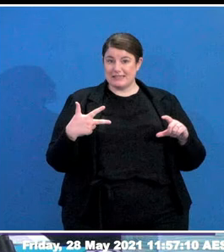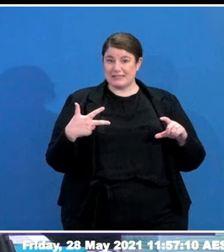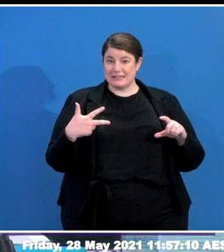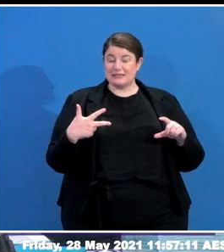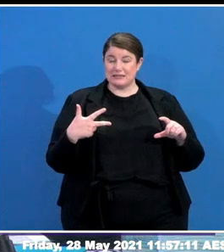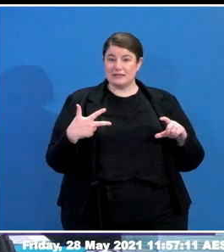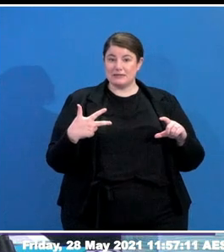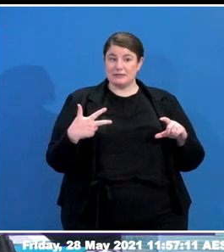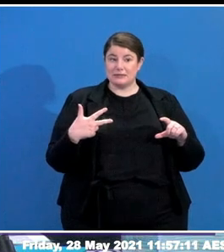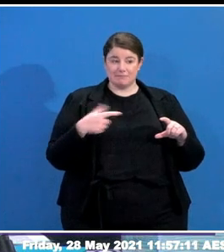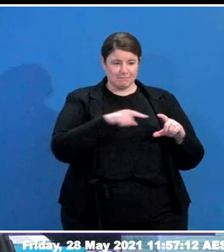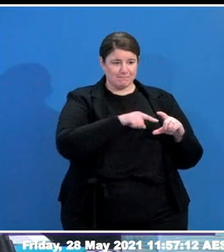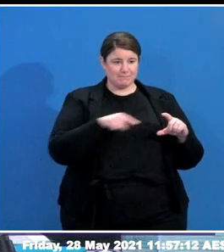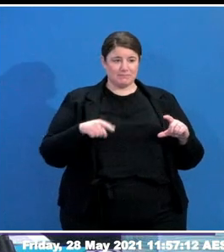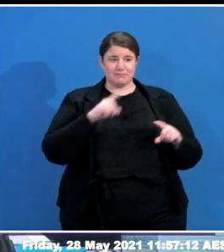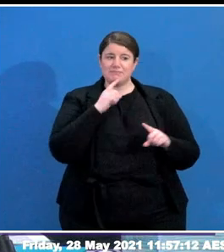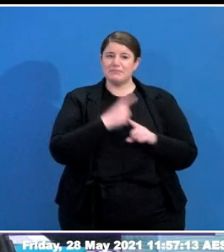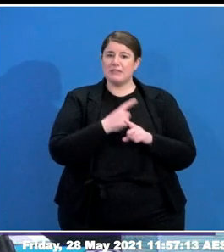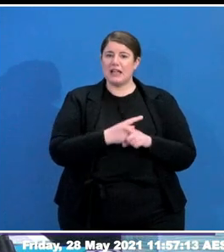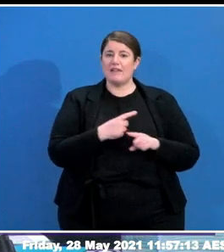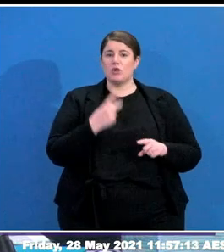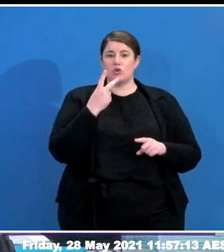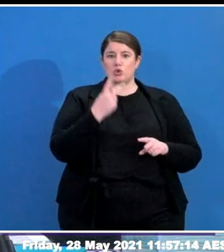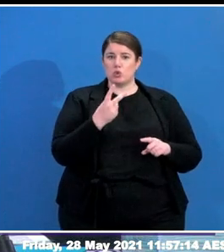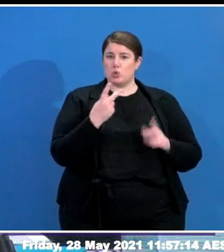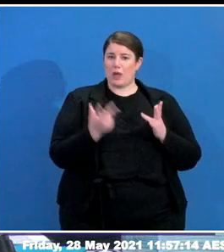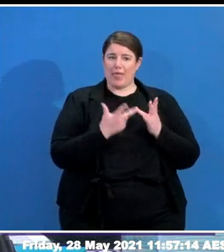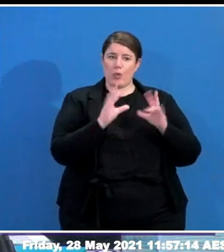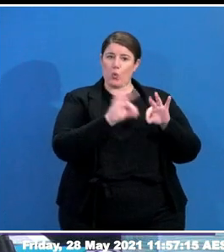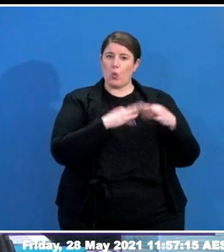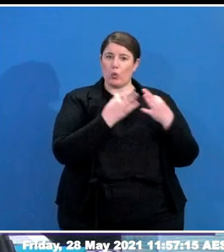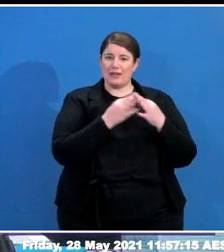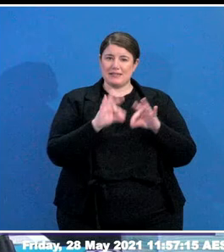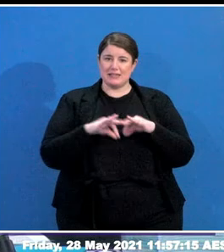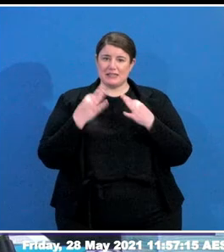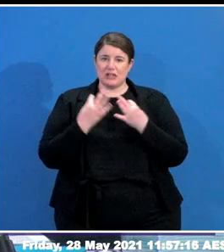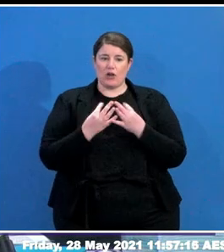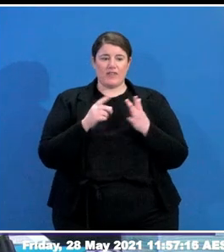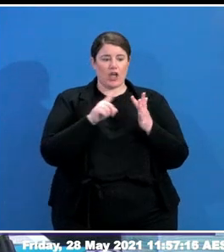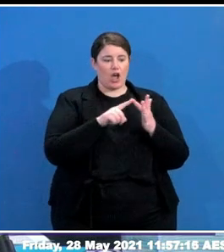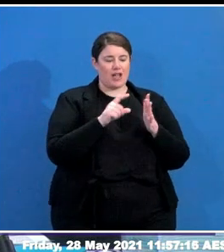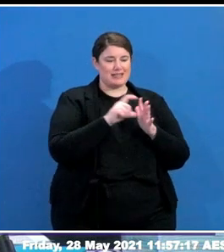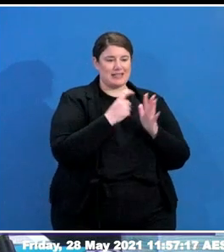that there were two other providers that the IDRS found